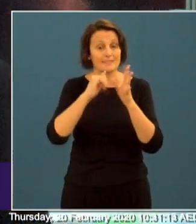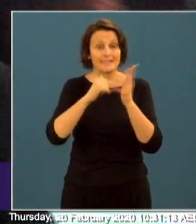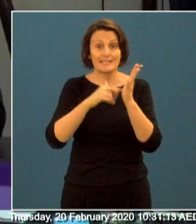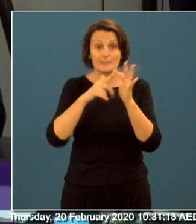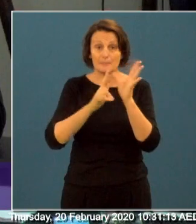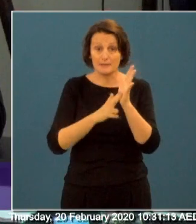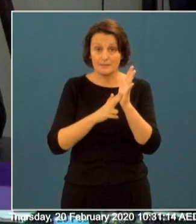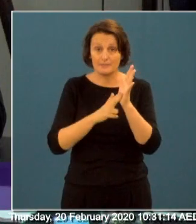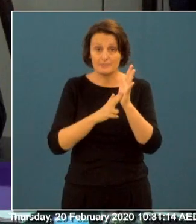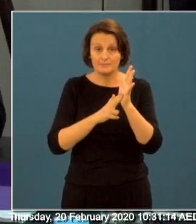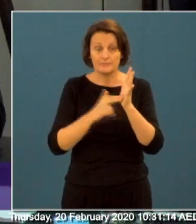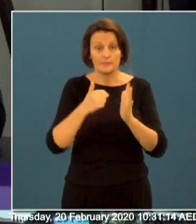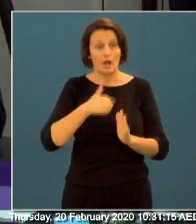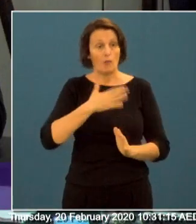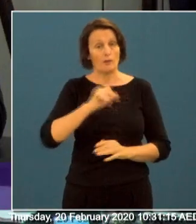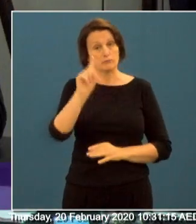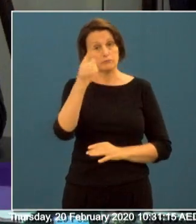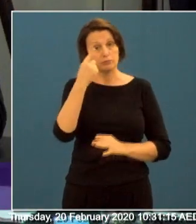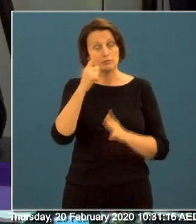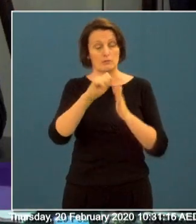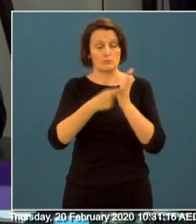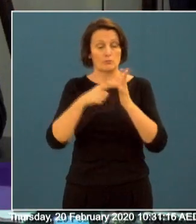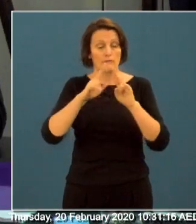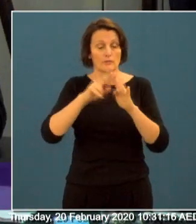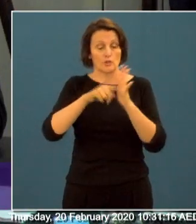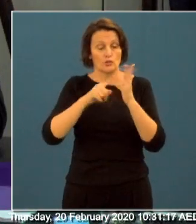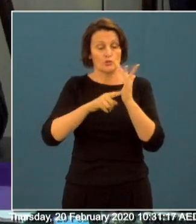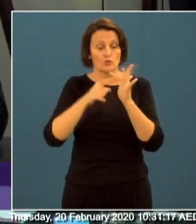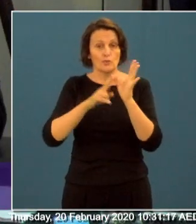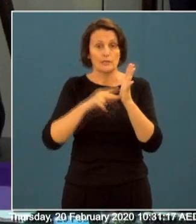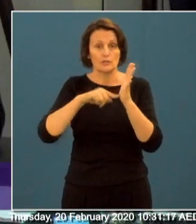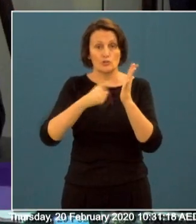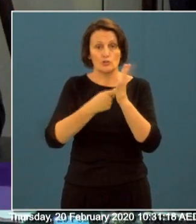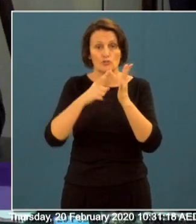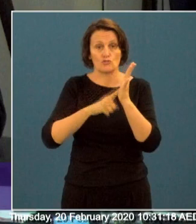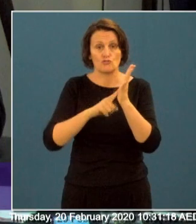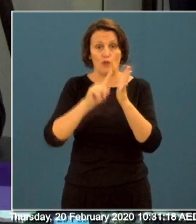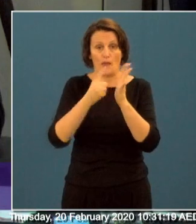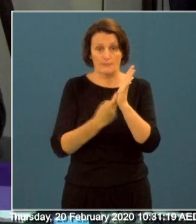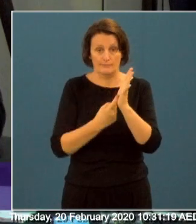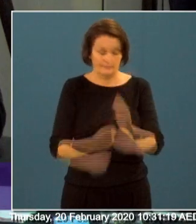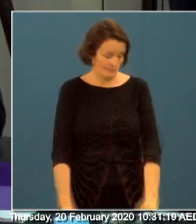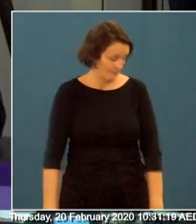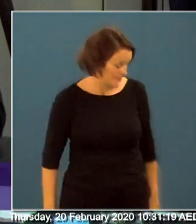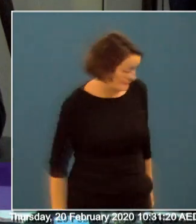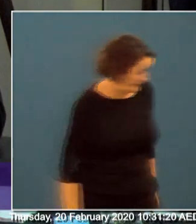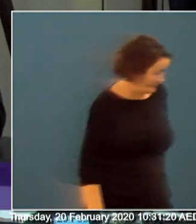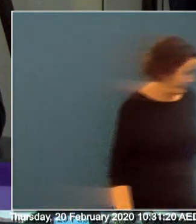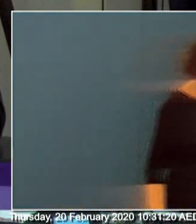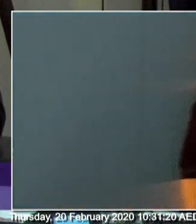If the Commission pleases, I call Julian Trollor. Thank you. Professor Trollor, if you would be good enough to come forward. Thank you. JULIAN NORMAN TROLLOR, SWORN (10:32 am)